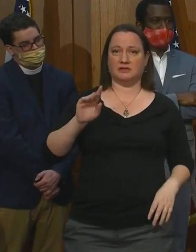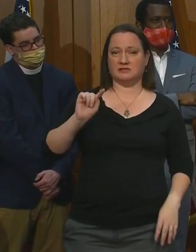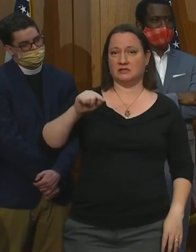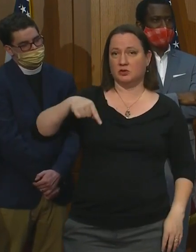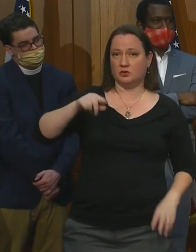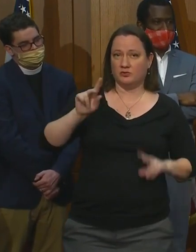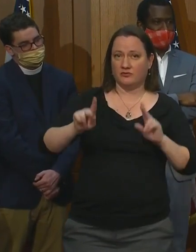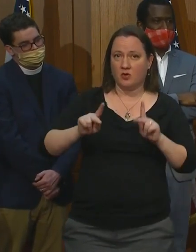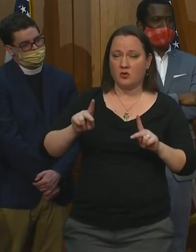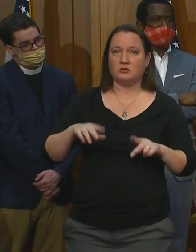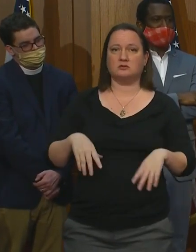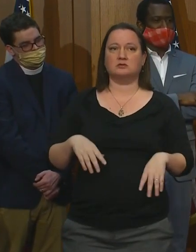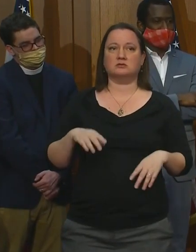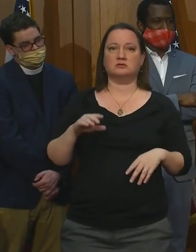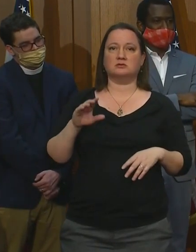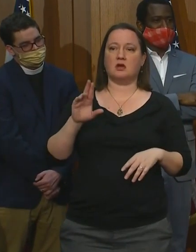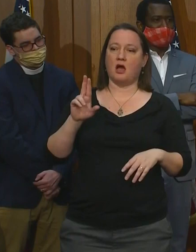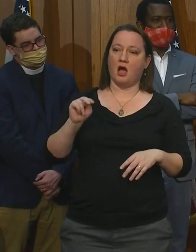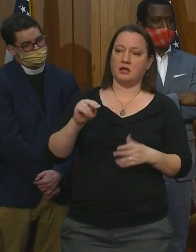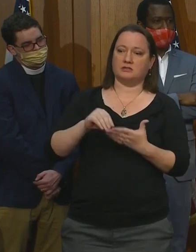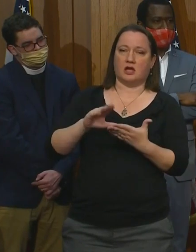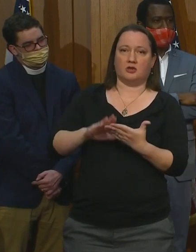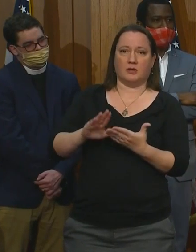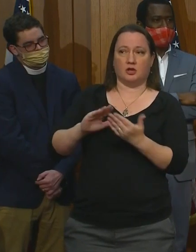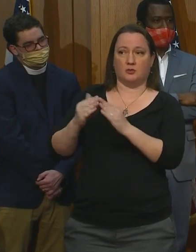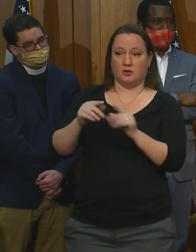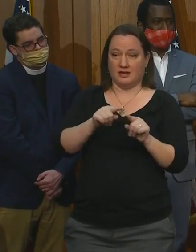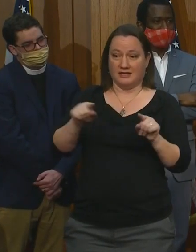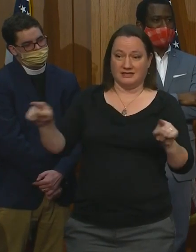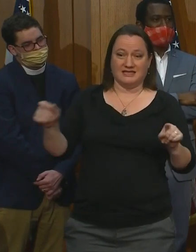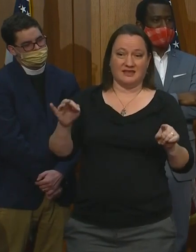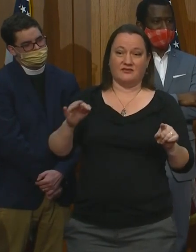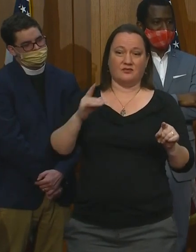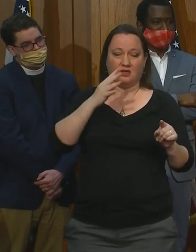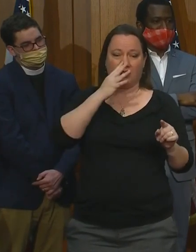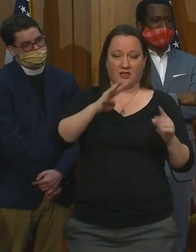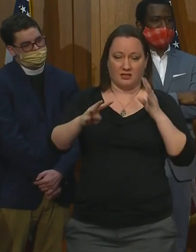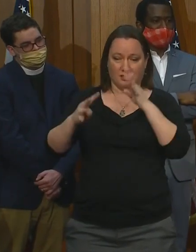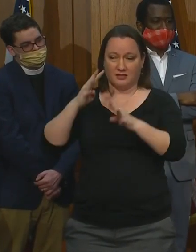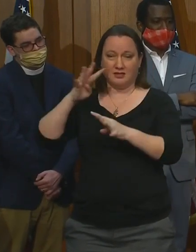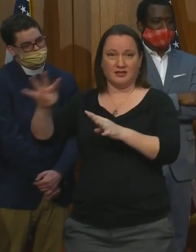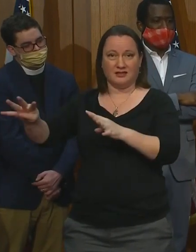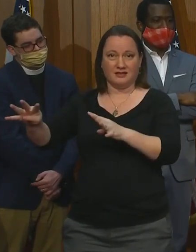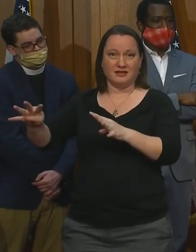LGBTQ FOLKS UNDOCUMENTED